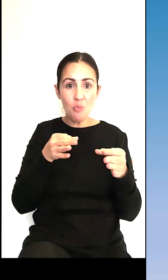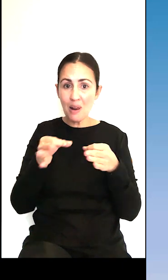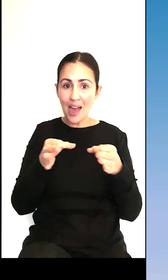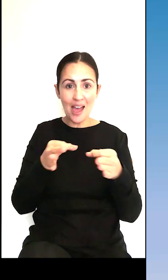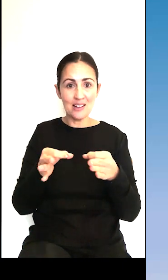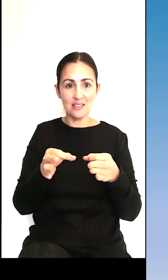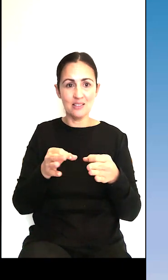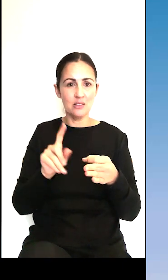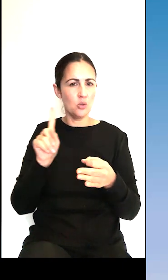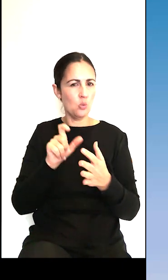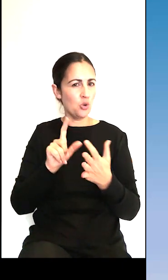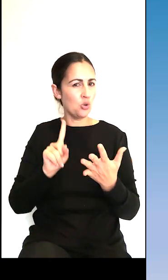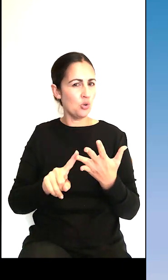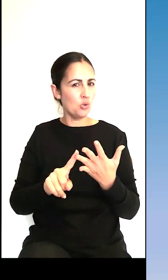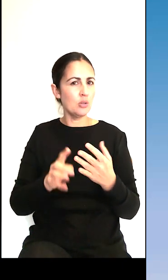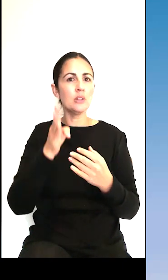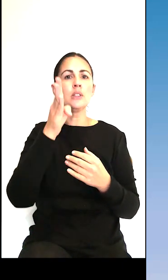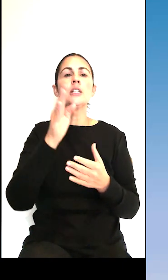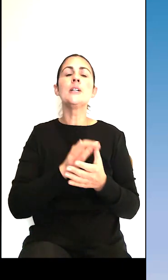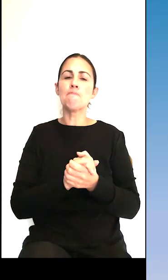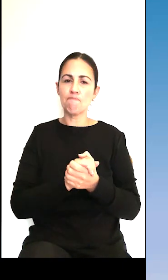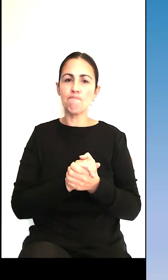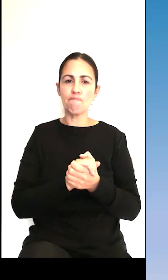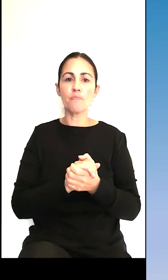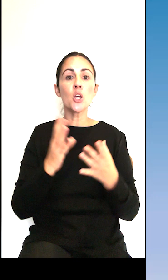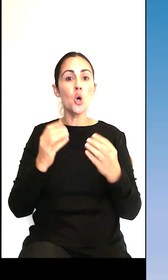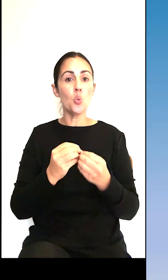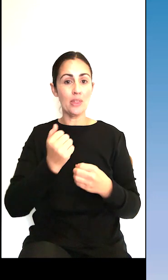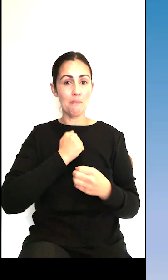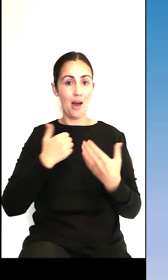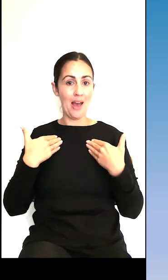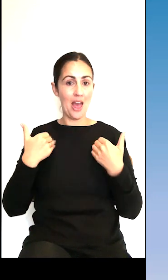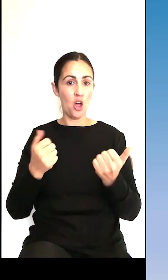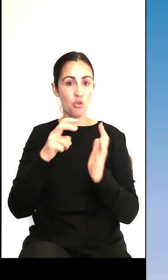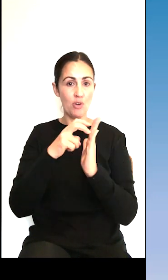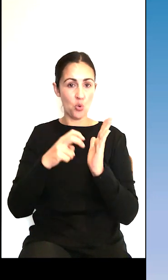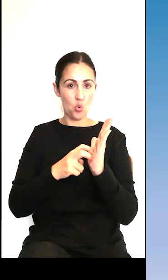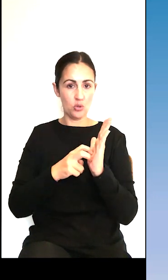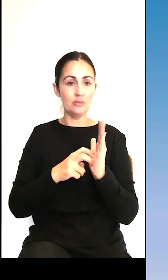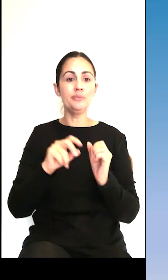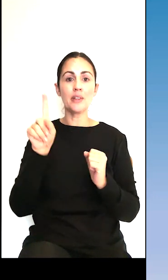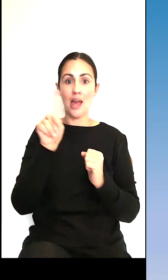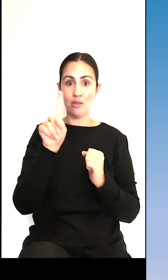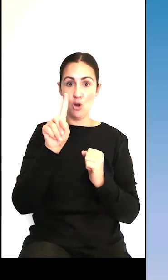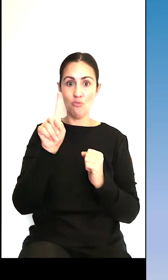So in that circumstance with respect to the My Health Record, where at the at the moment as I speak,